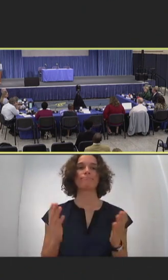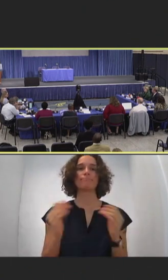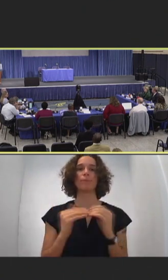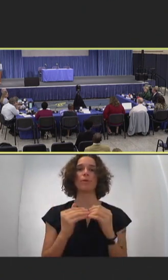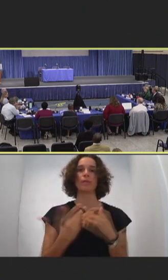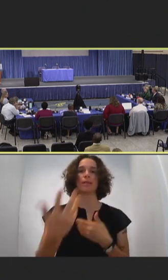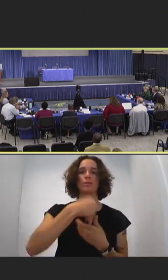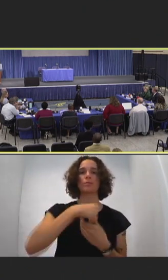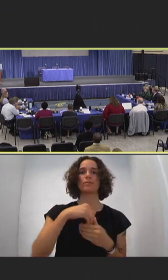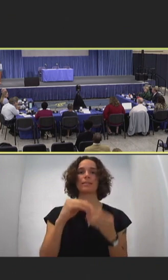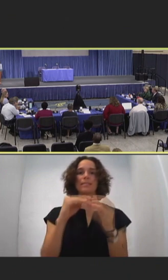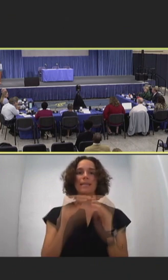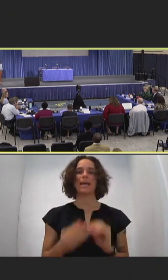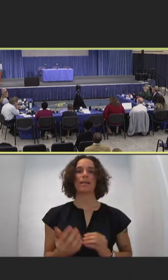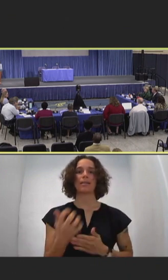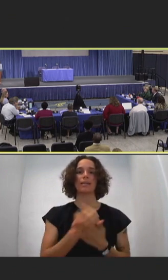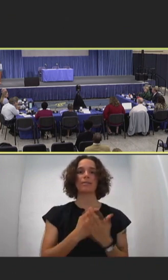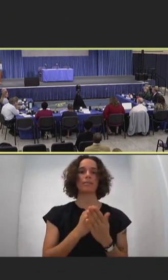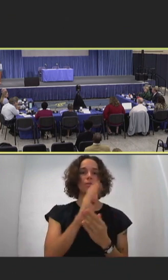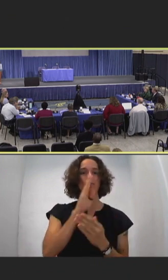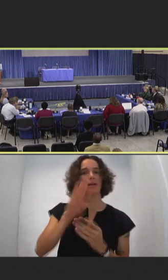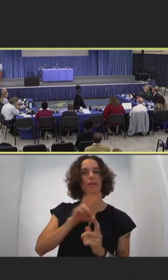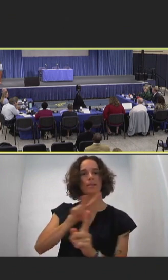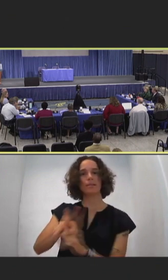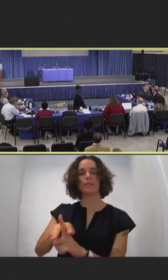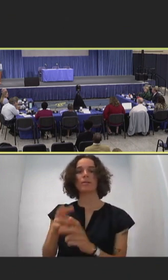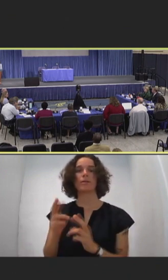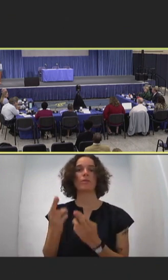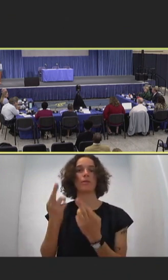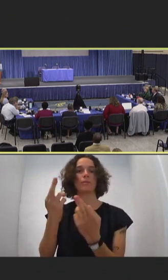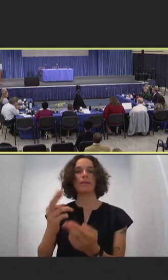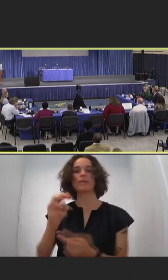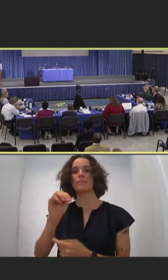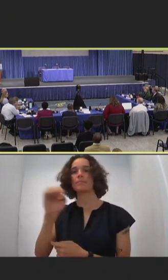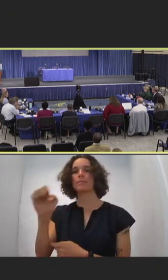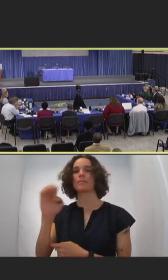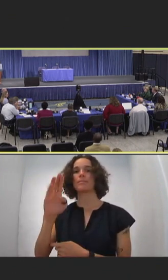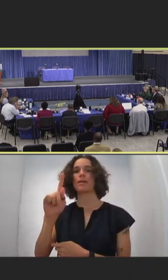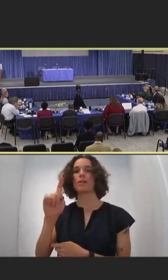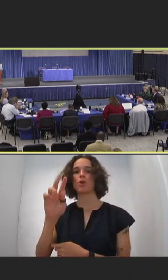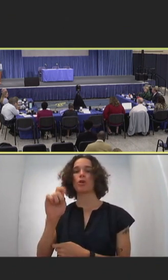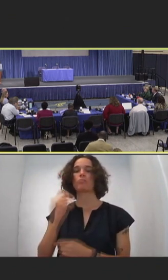directly relates to the recommendation Ms. Butler passionately advocated for during the